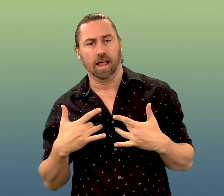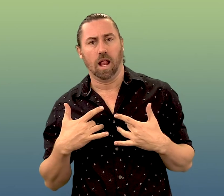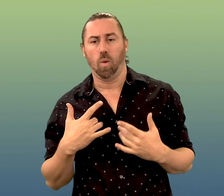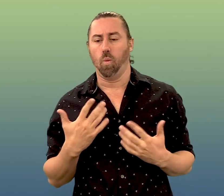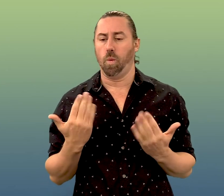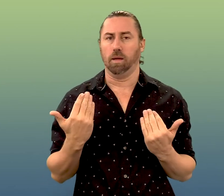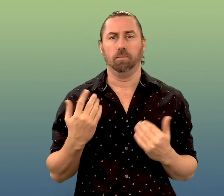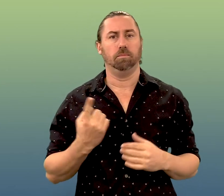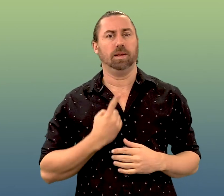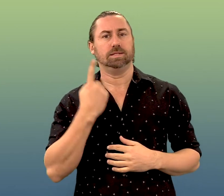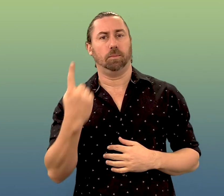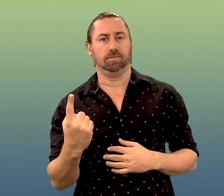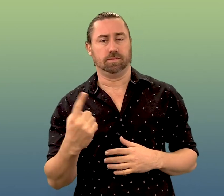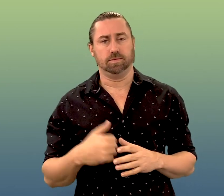Make me feel welcome and independent.